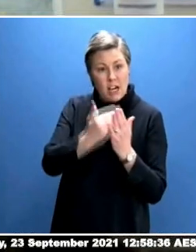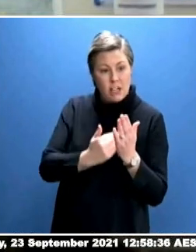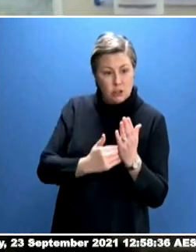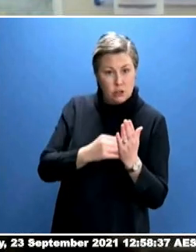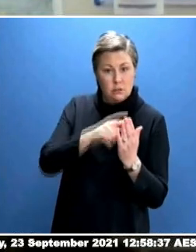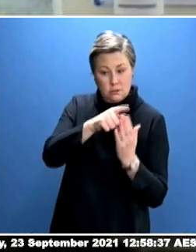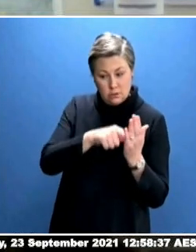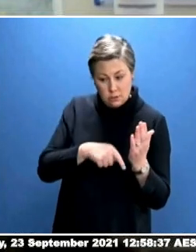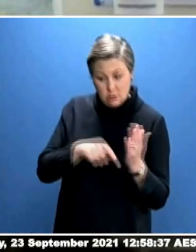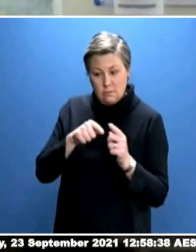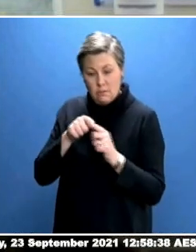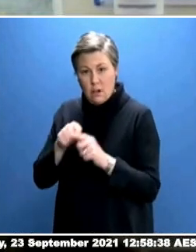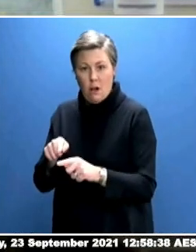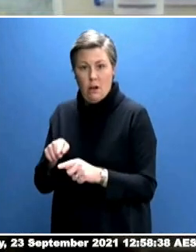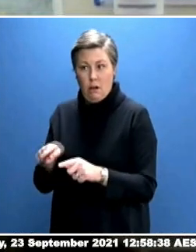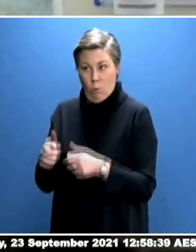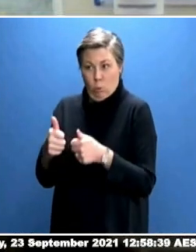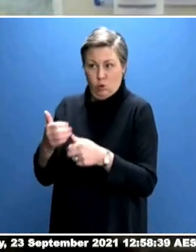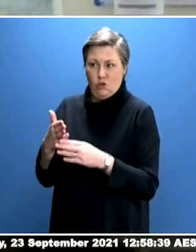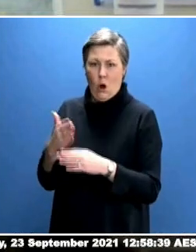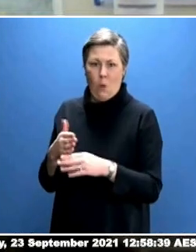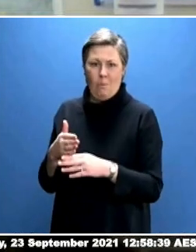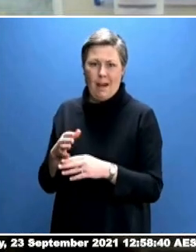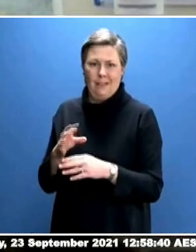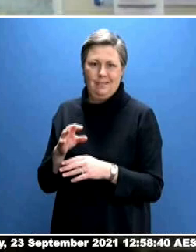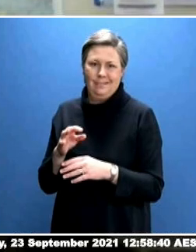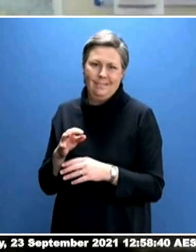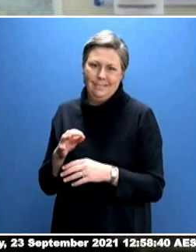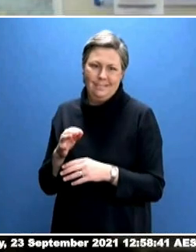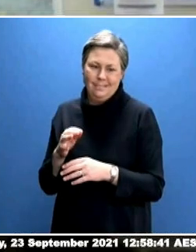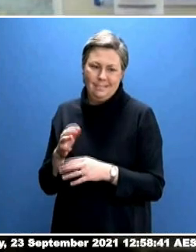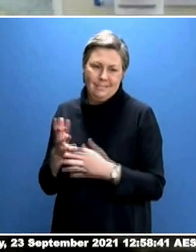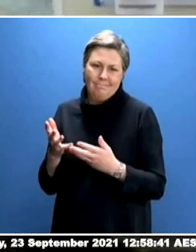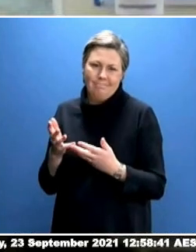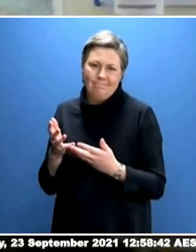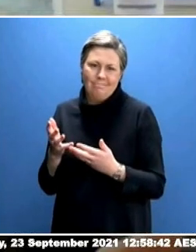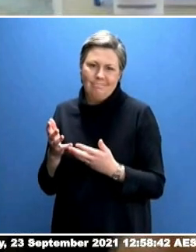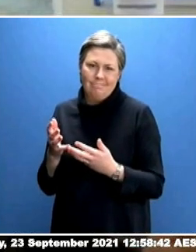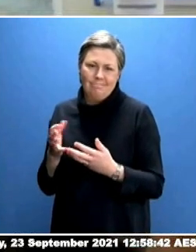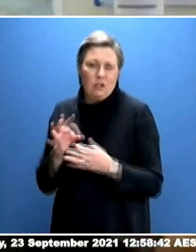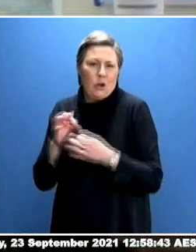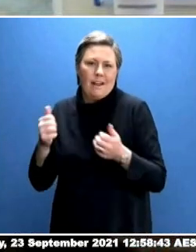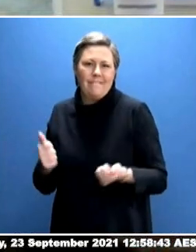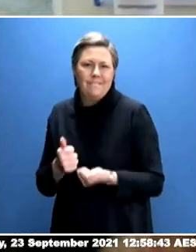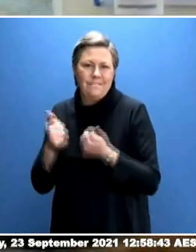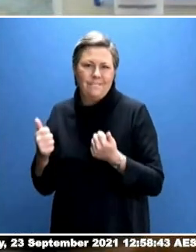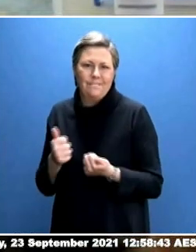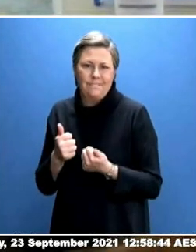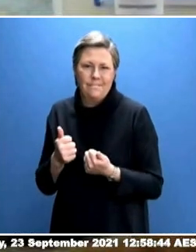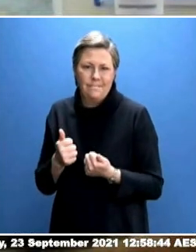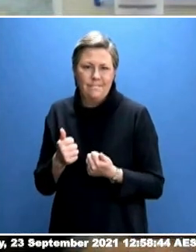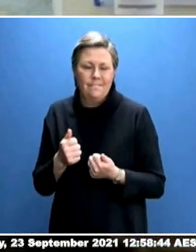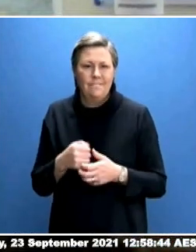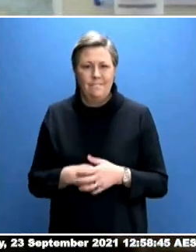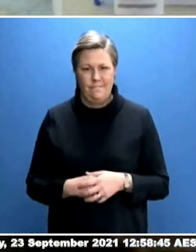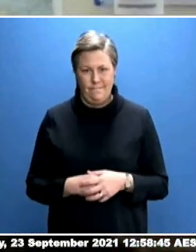employed, their role is to be involved in the co-design of one aspect of this